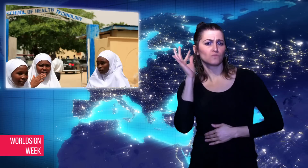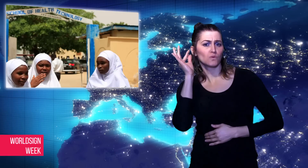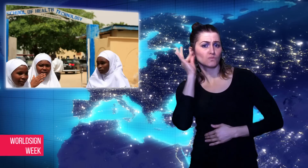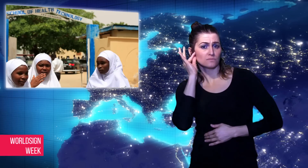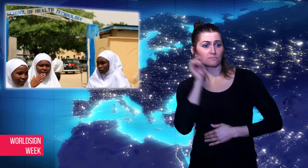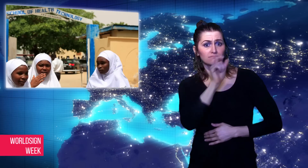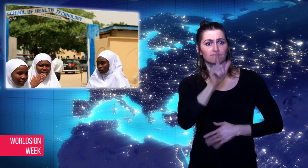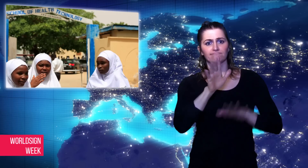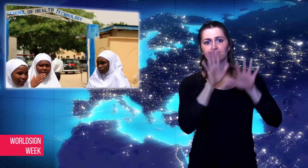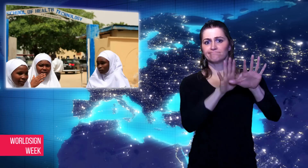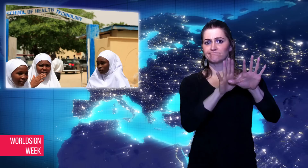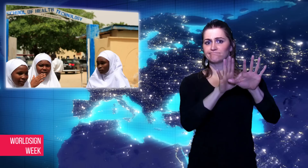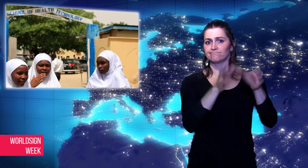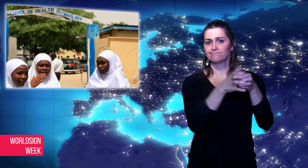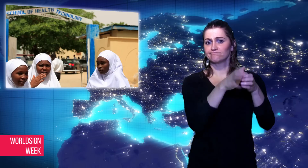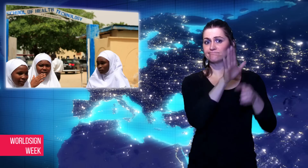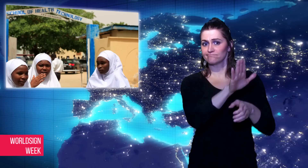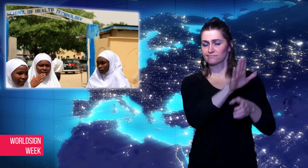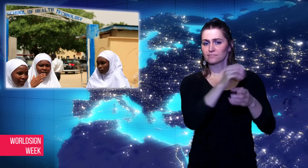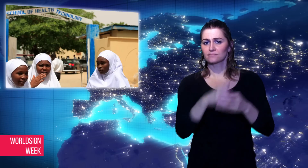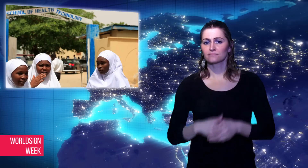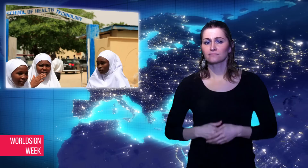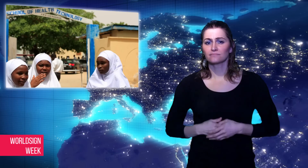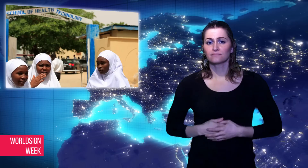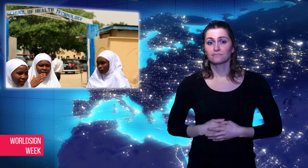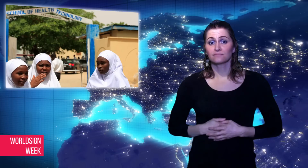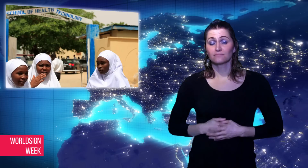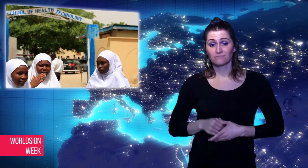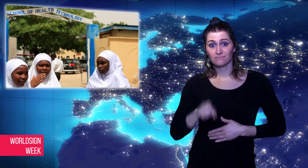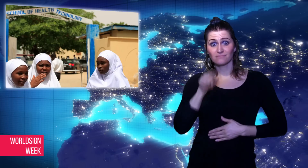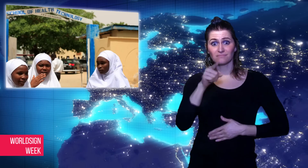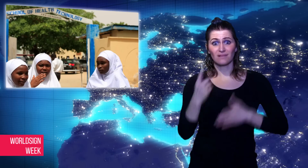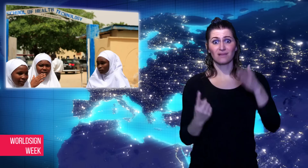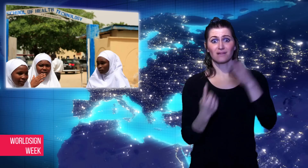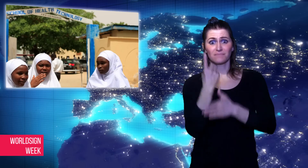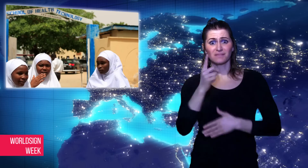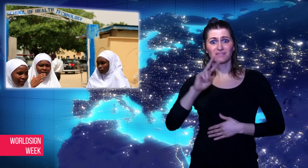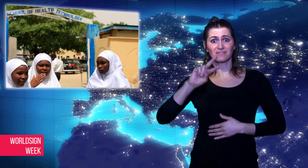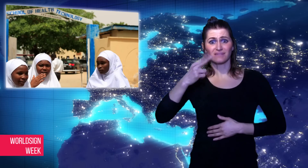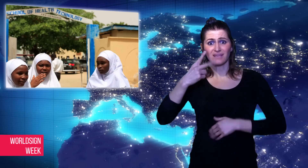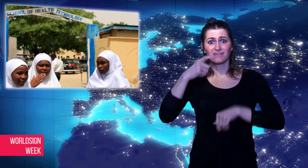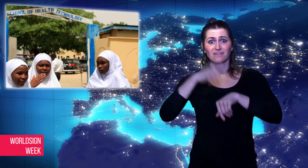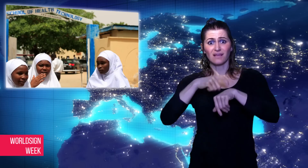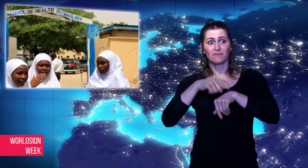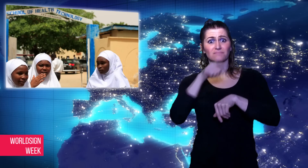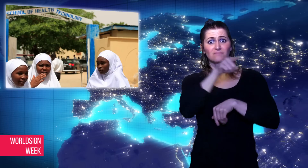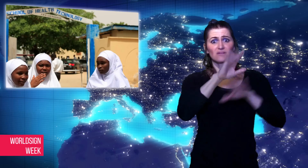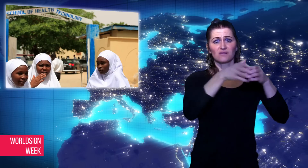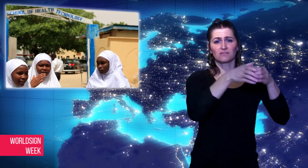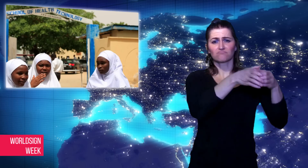remained with the group. The latest attack